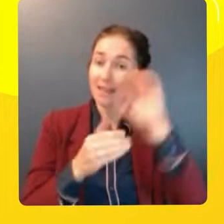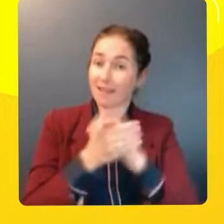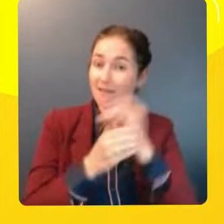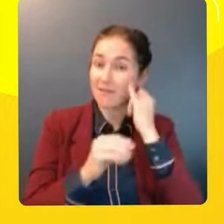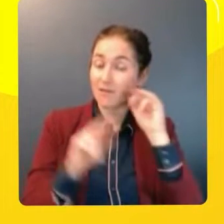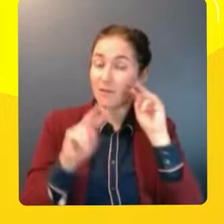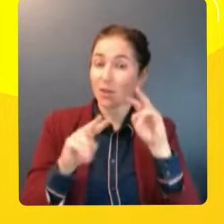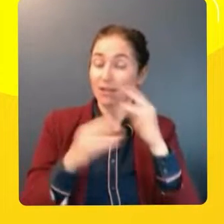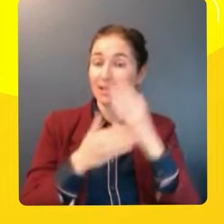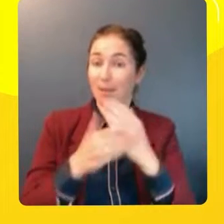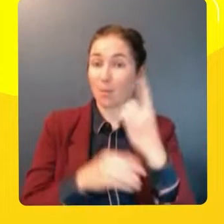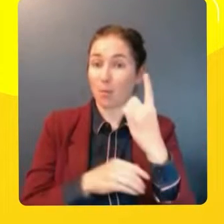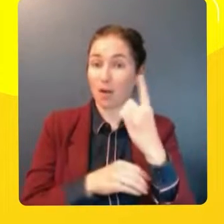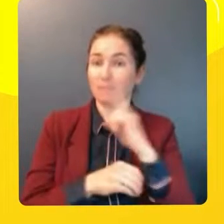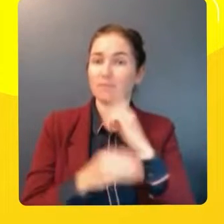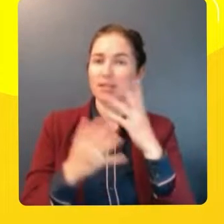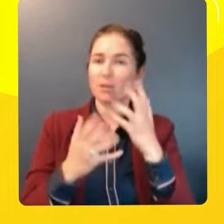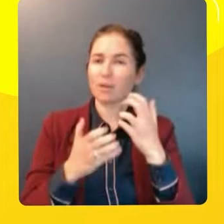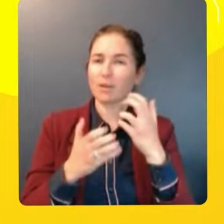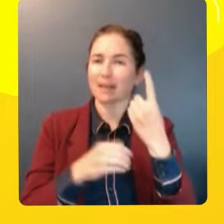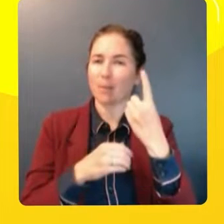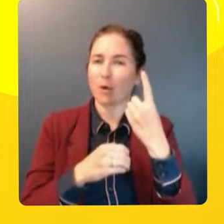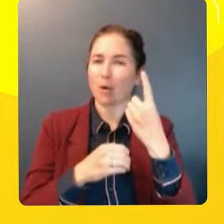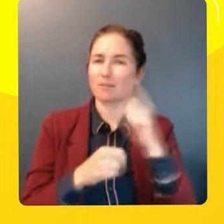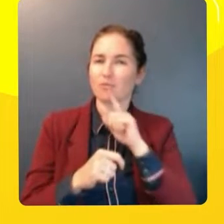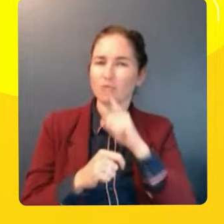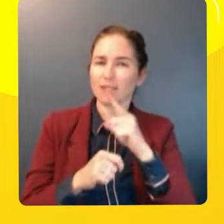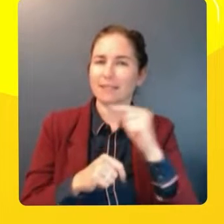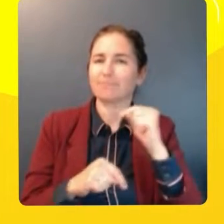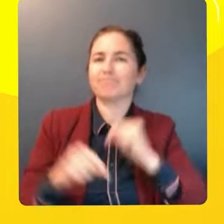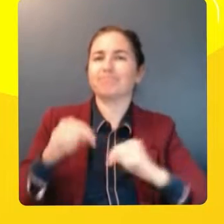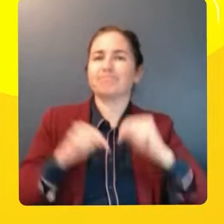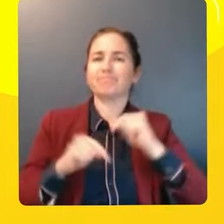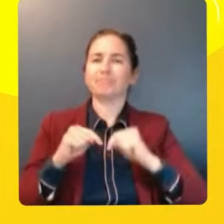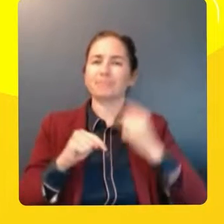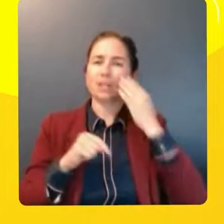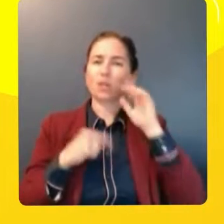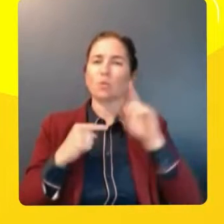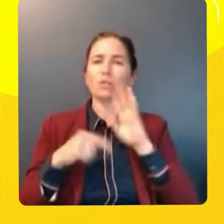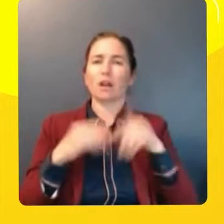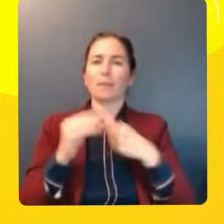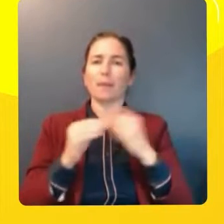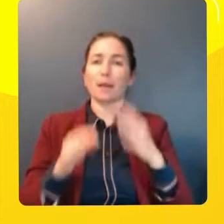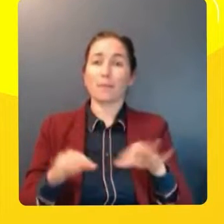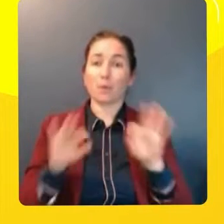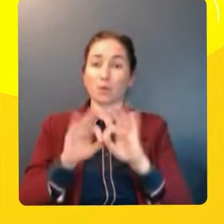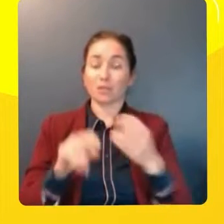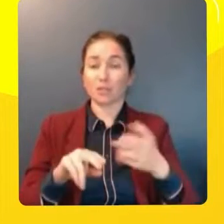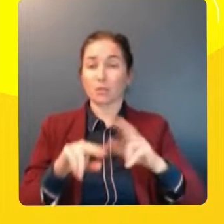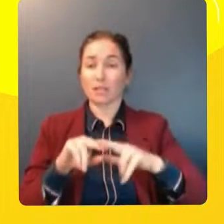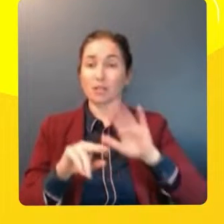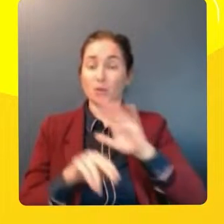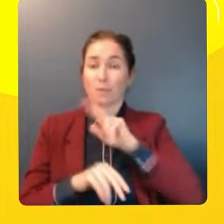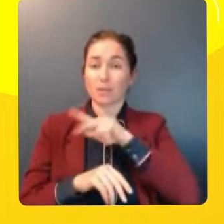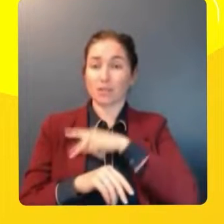I just wanna take step one and just step back a little bit. When you talk about the importance of increasing your personal DEI expertise,